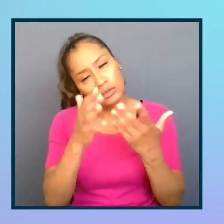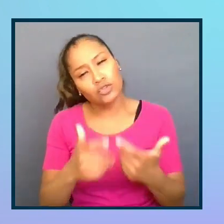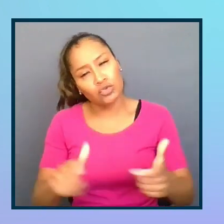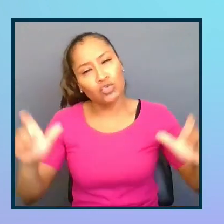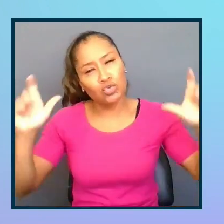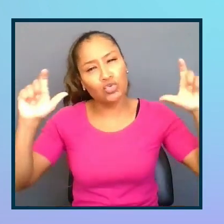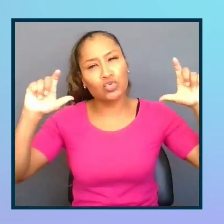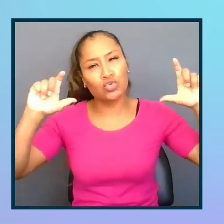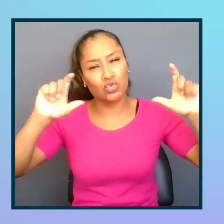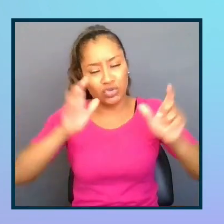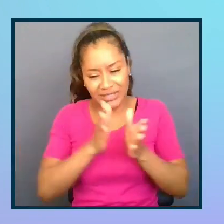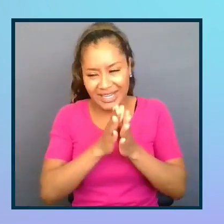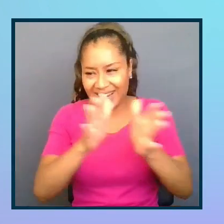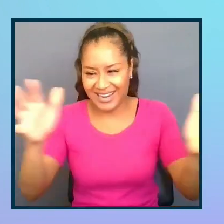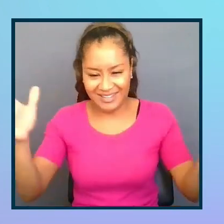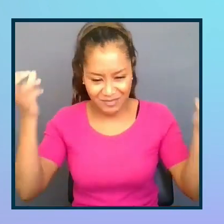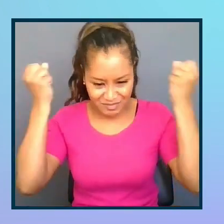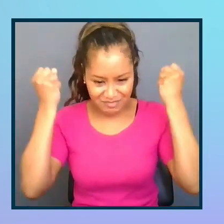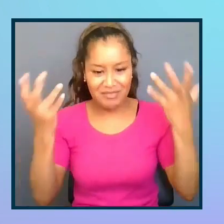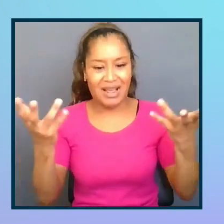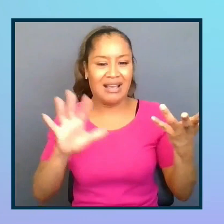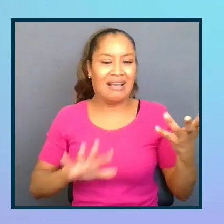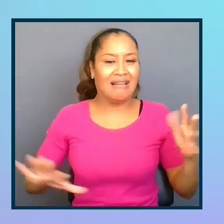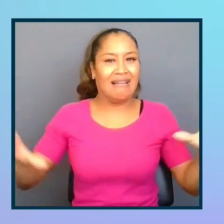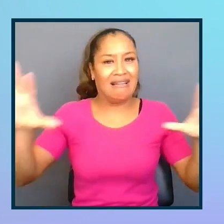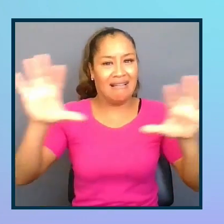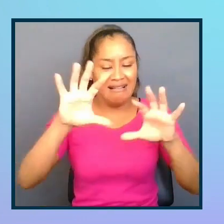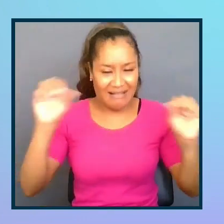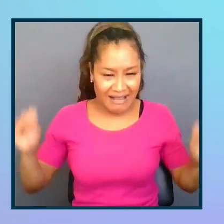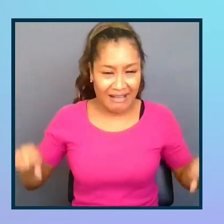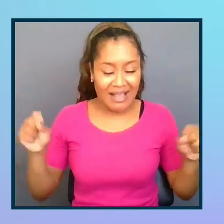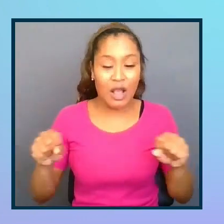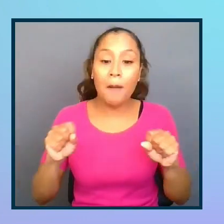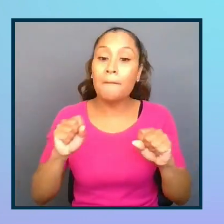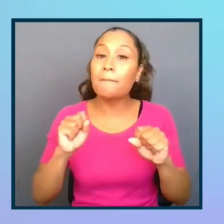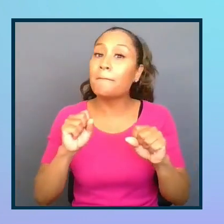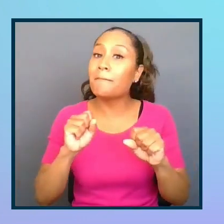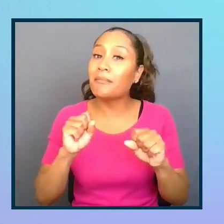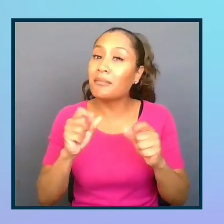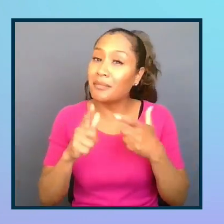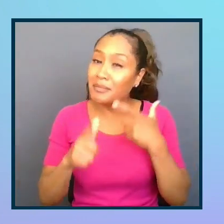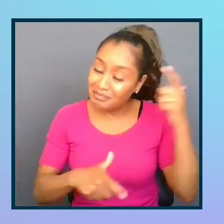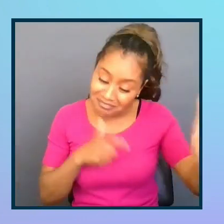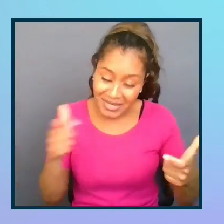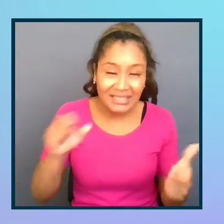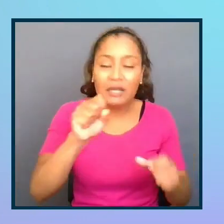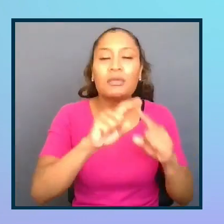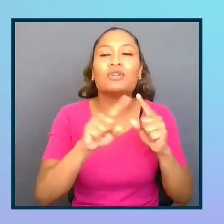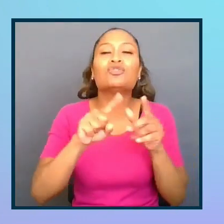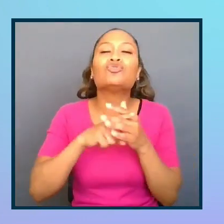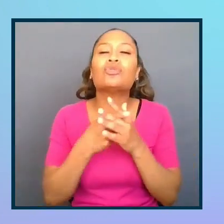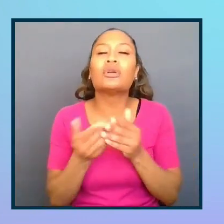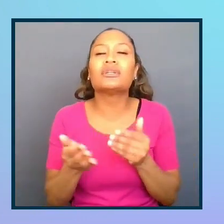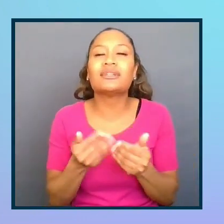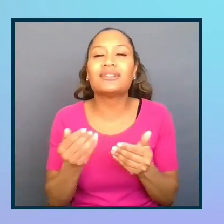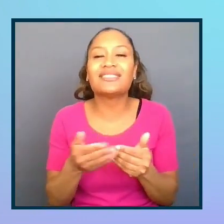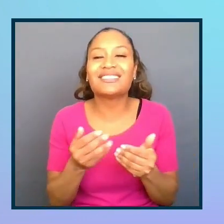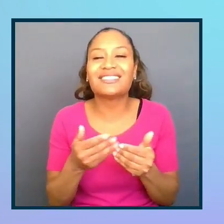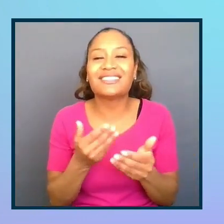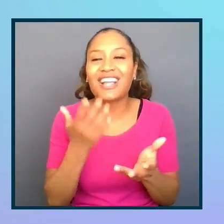there's a lot of things that you can do, WCAG is massive, but just start with some easy things, color contrast,